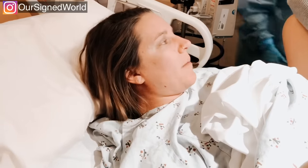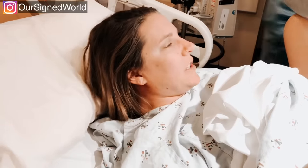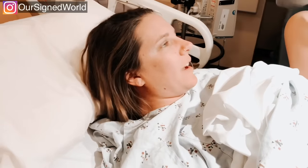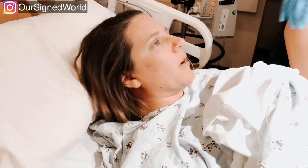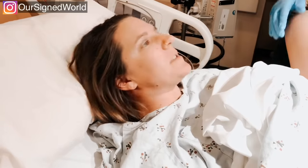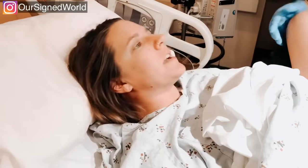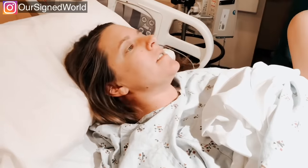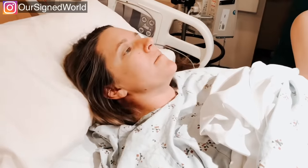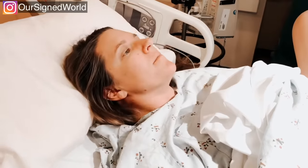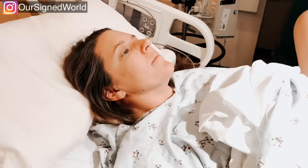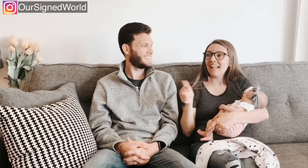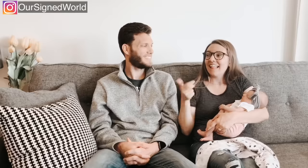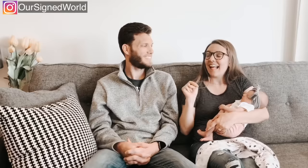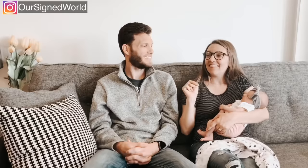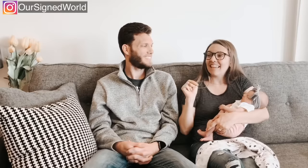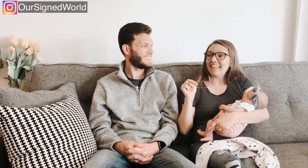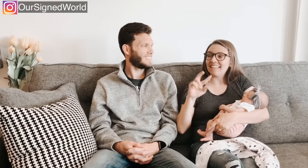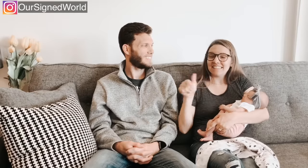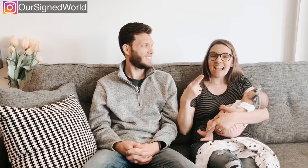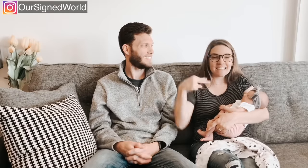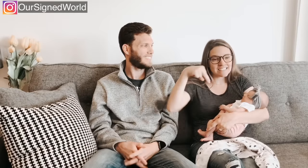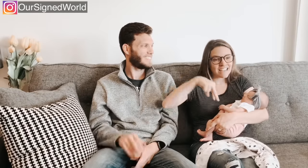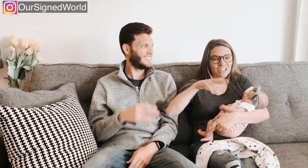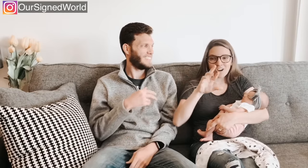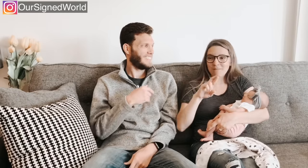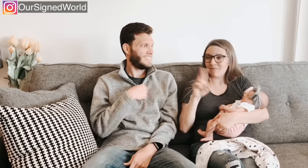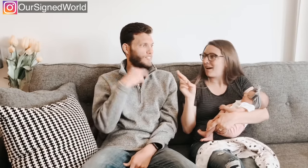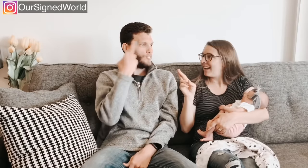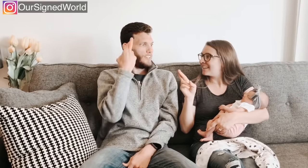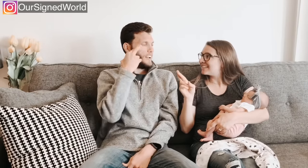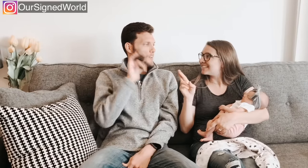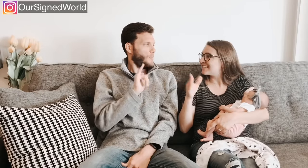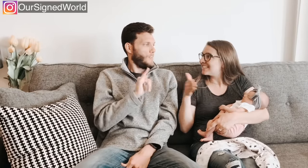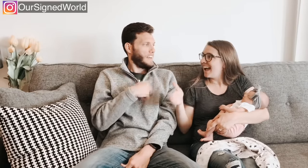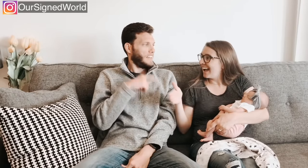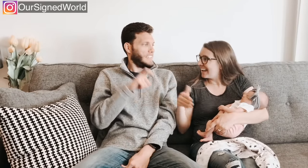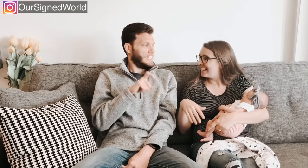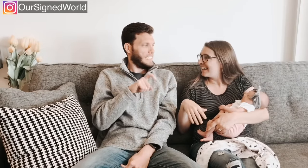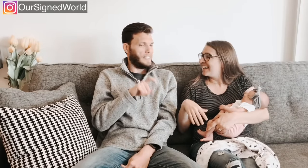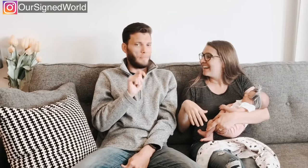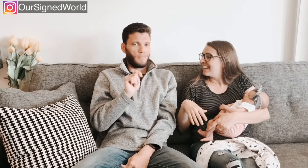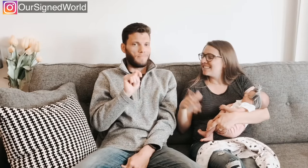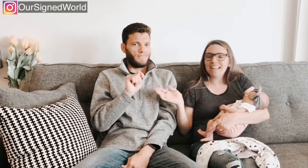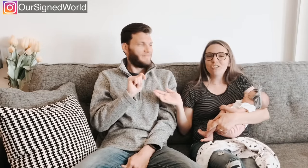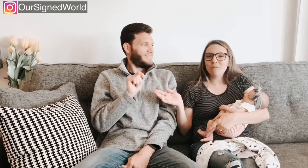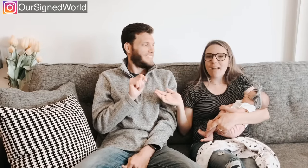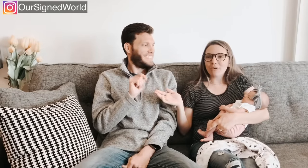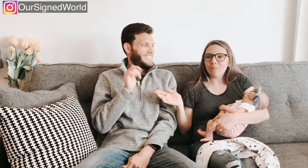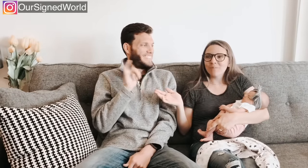Your commentary helps! Then Zach is standing on my right side. Z: I realized I need to use the restroom.